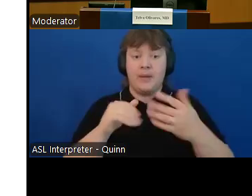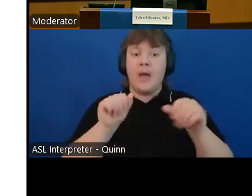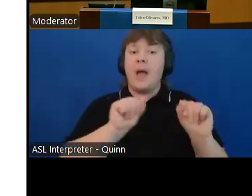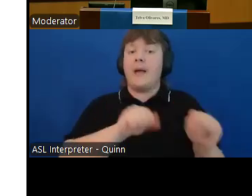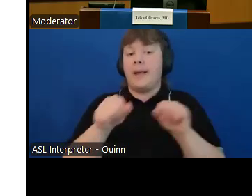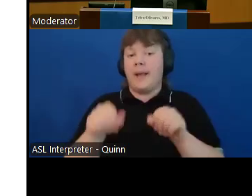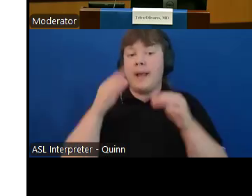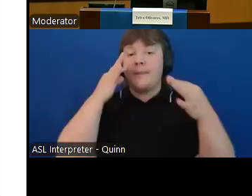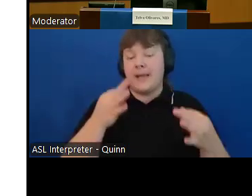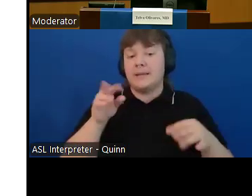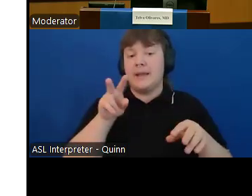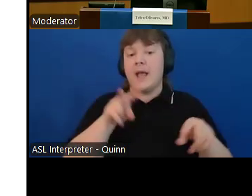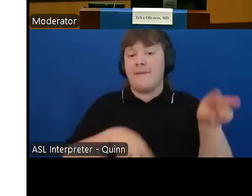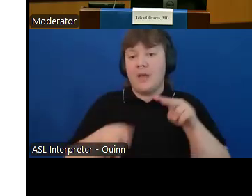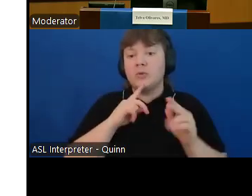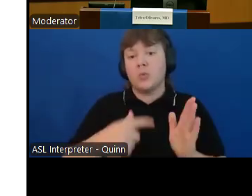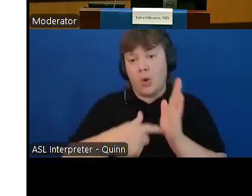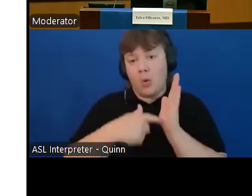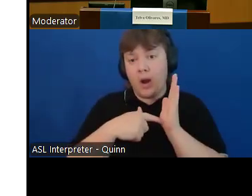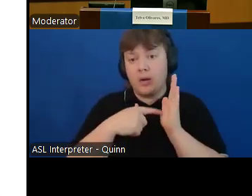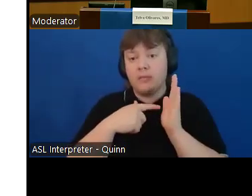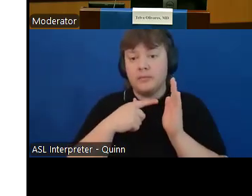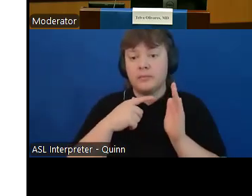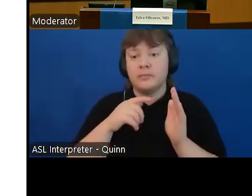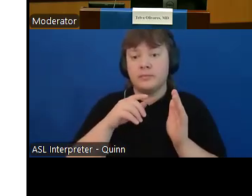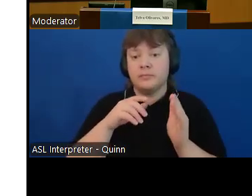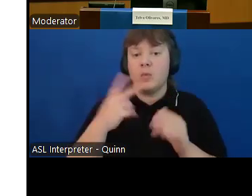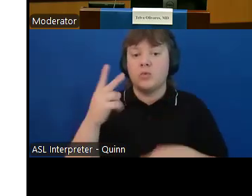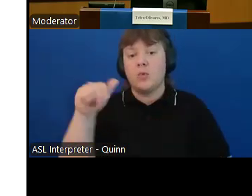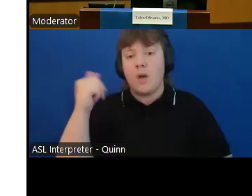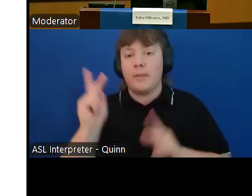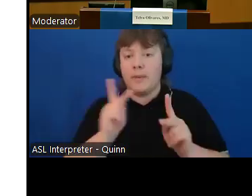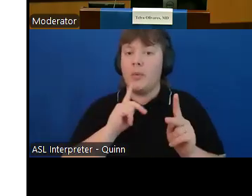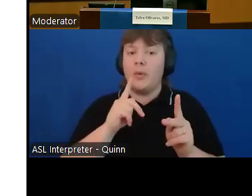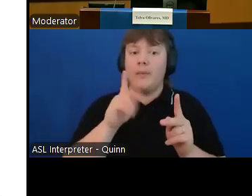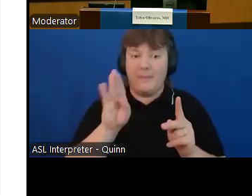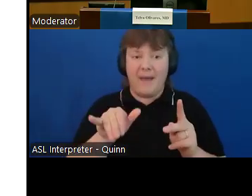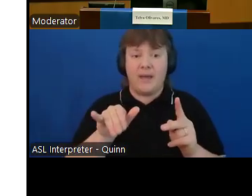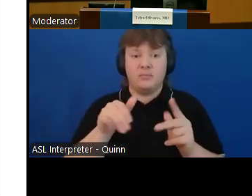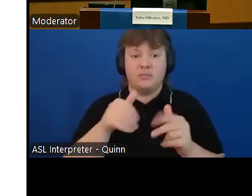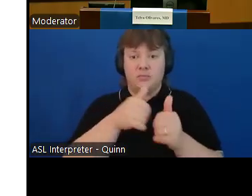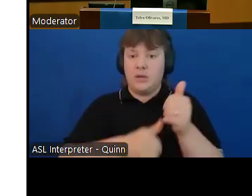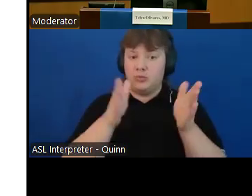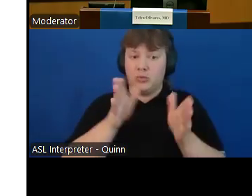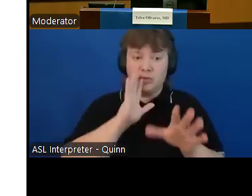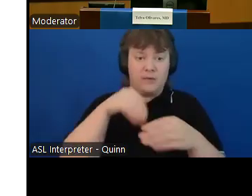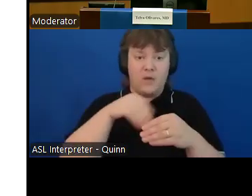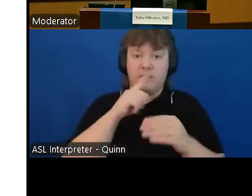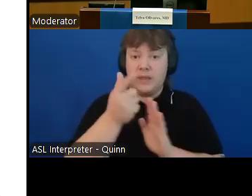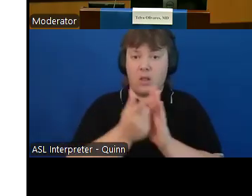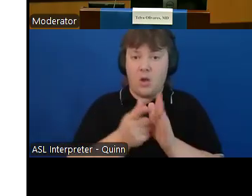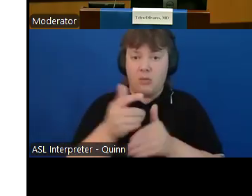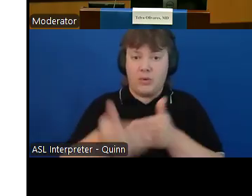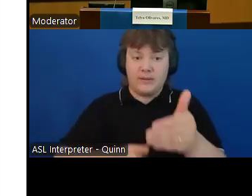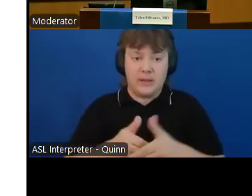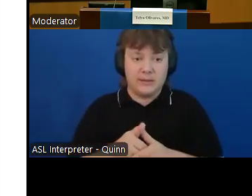as two other jurisdictions by every person who is on this made law process. These first five steps